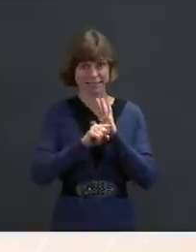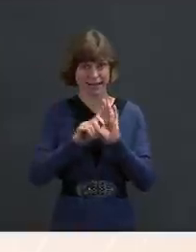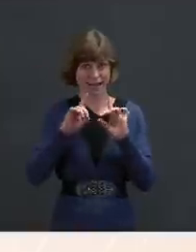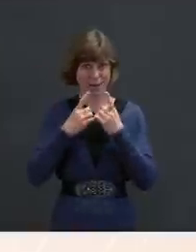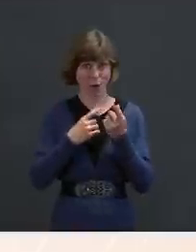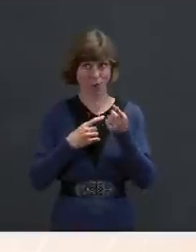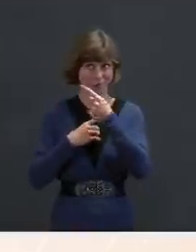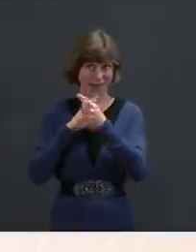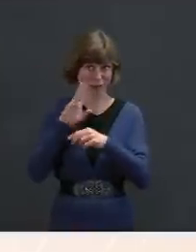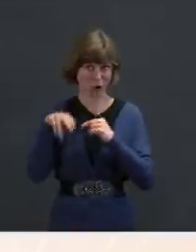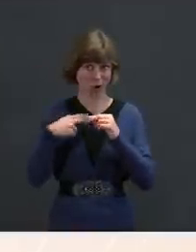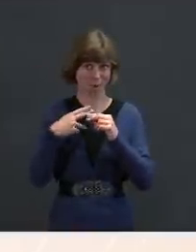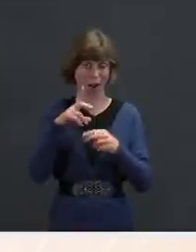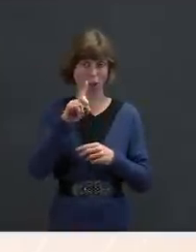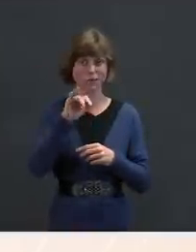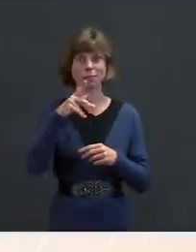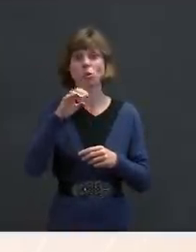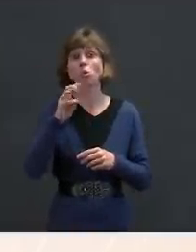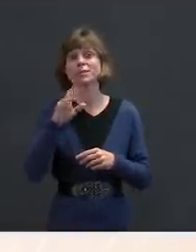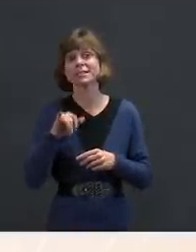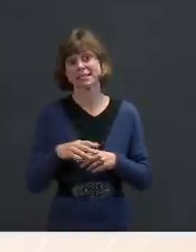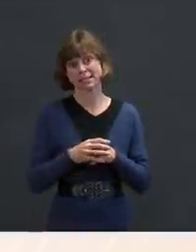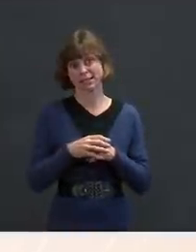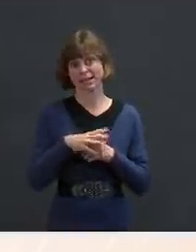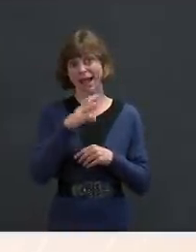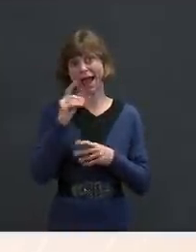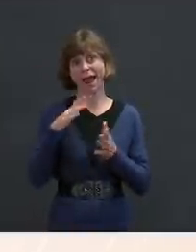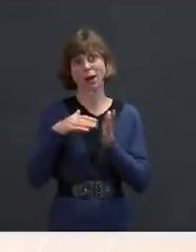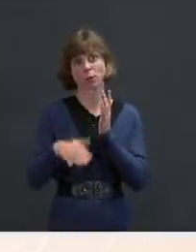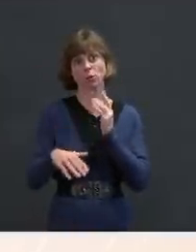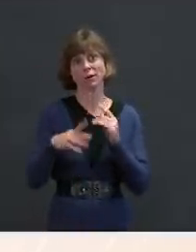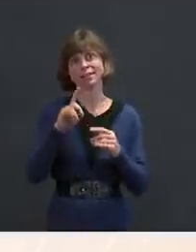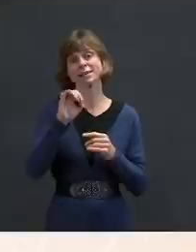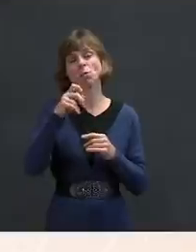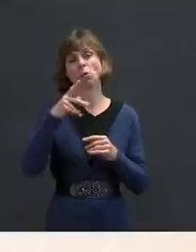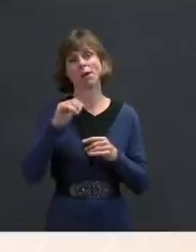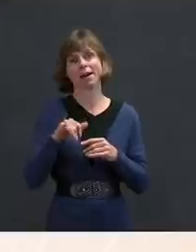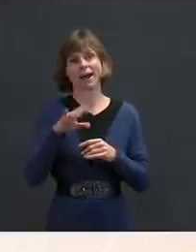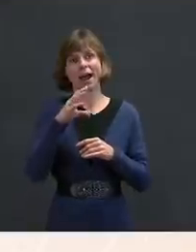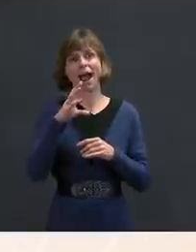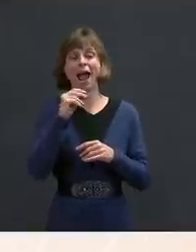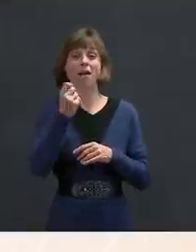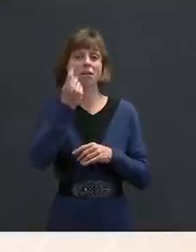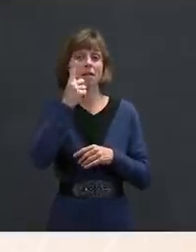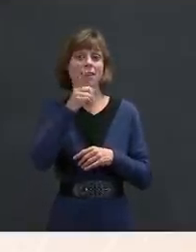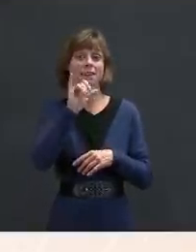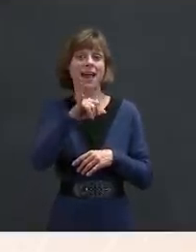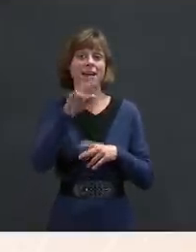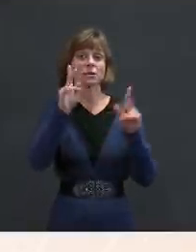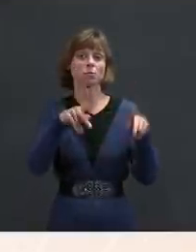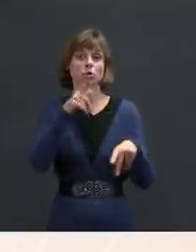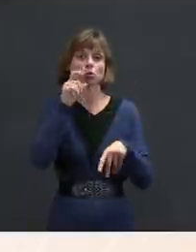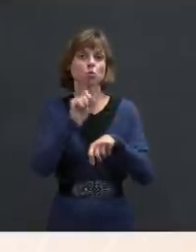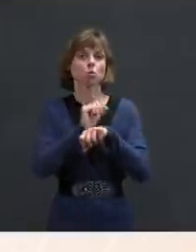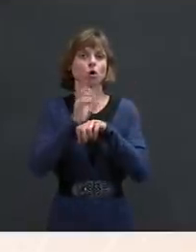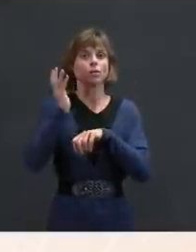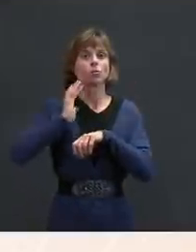diplomatic immunity, of course the status of somebody who served during the prior administration. I don't have anything more for you from it -- on it from here.